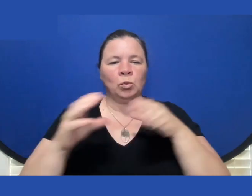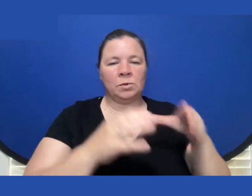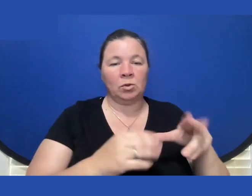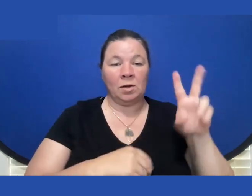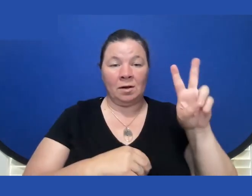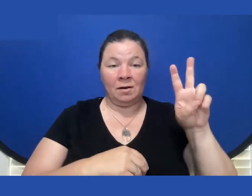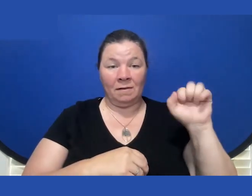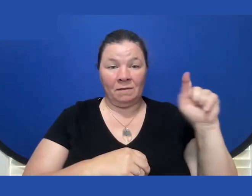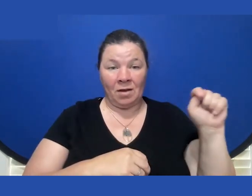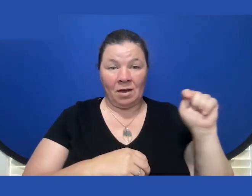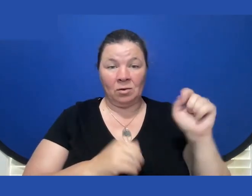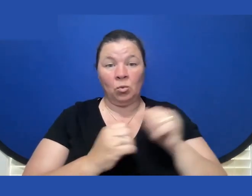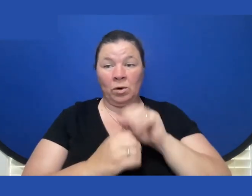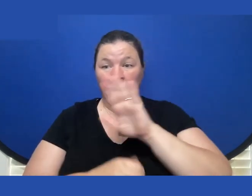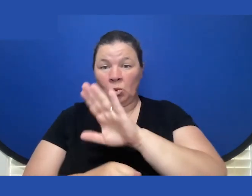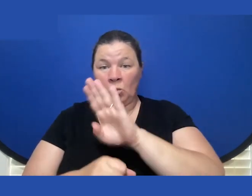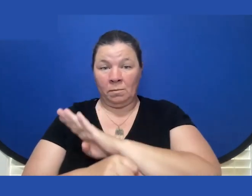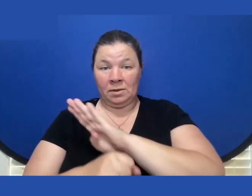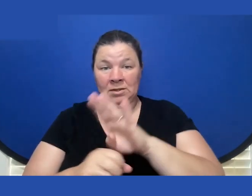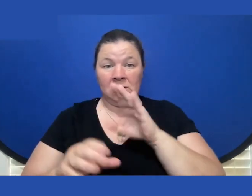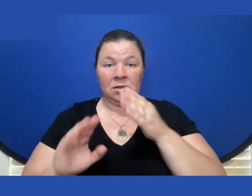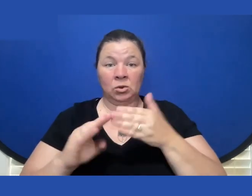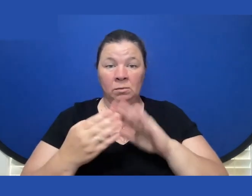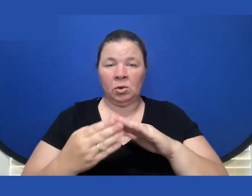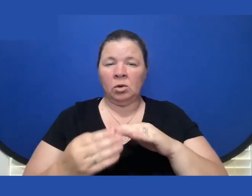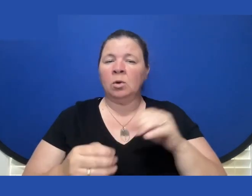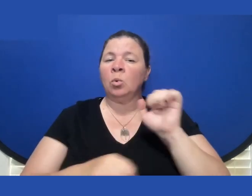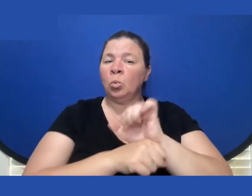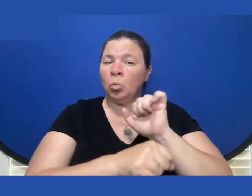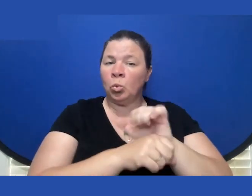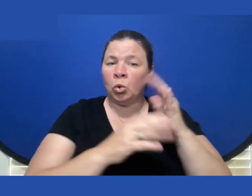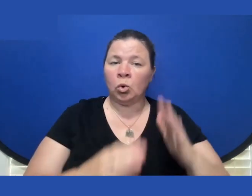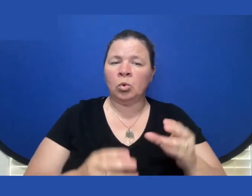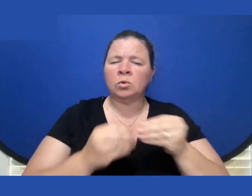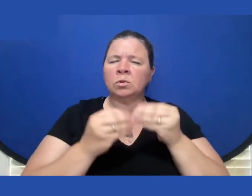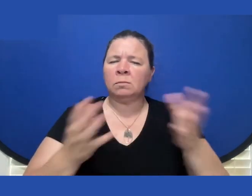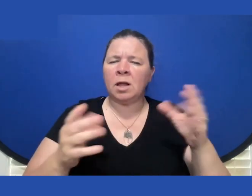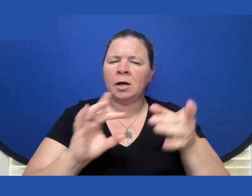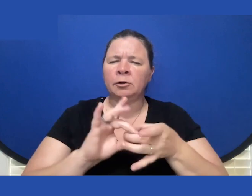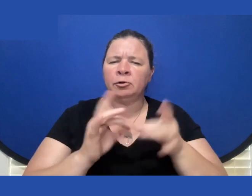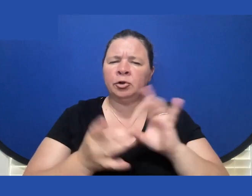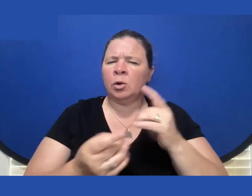within your business community, be it employees or supply chain, what are you doing?